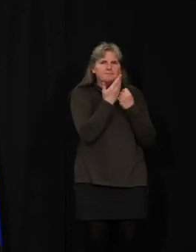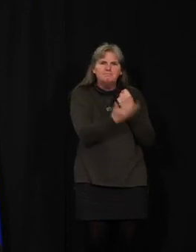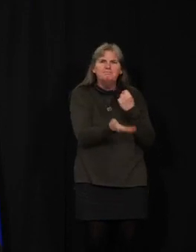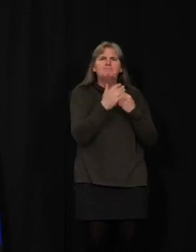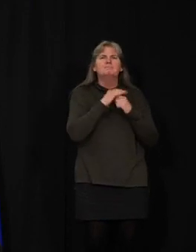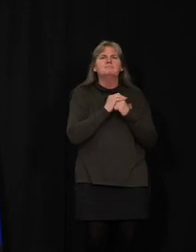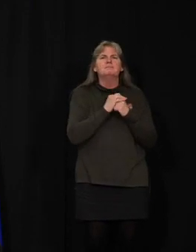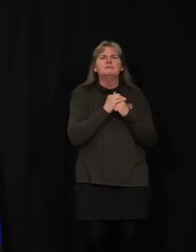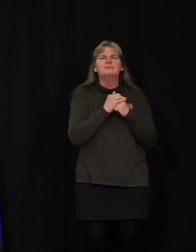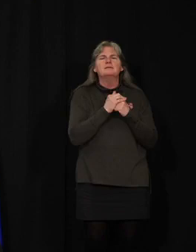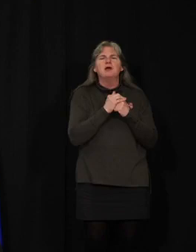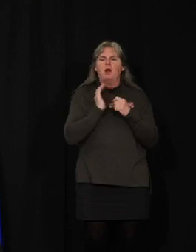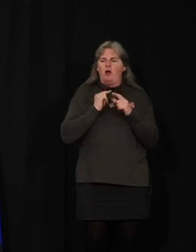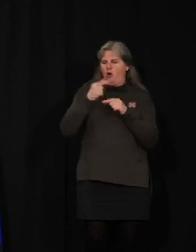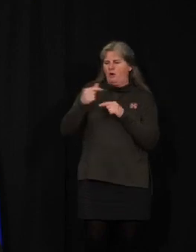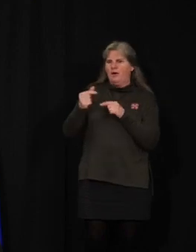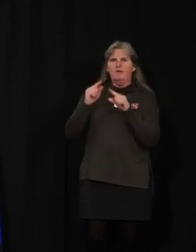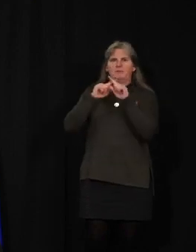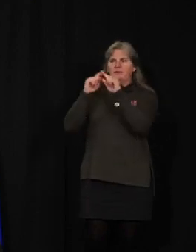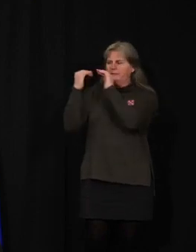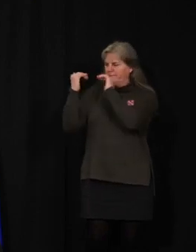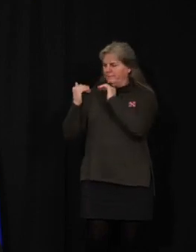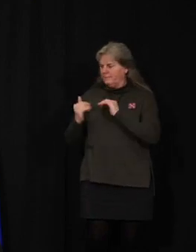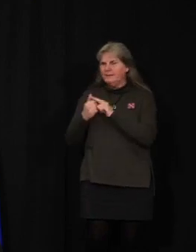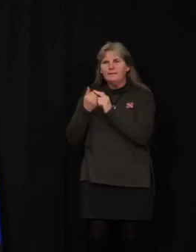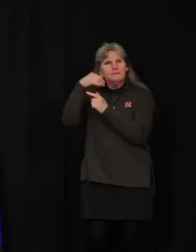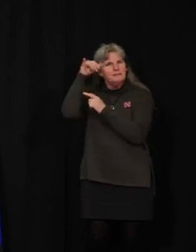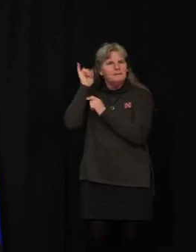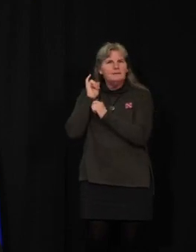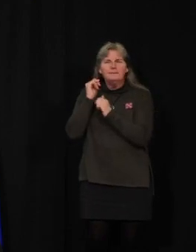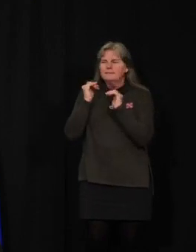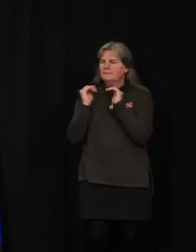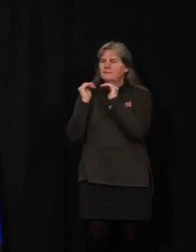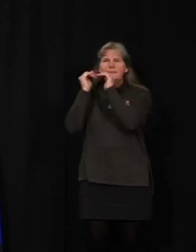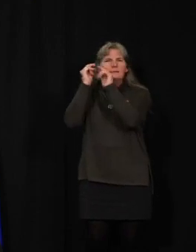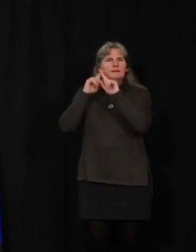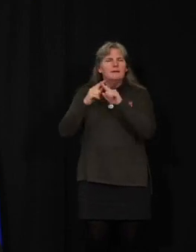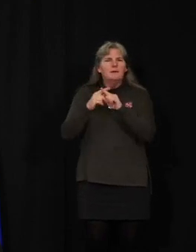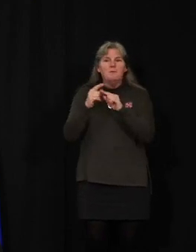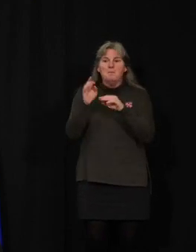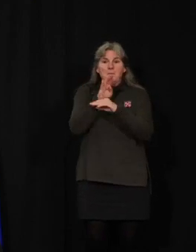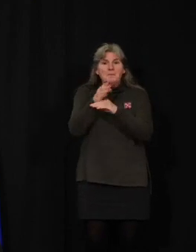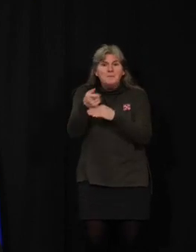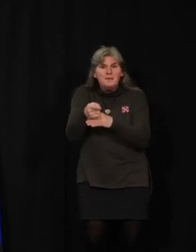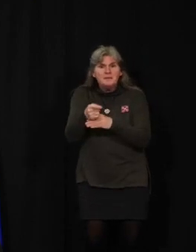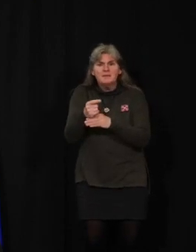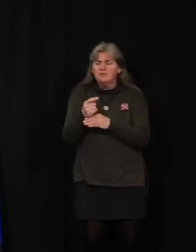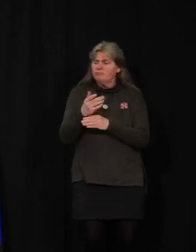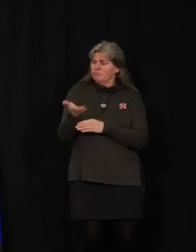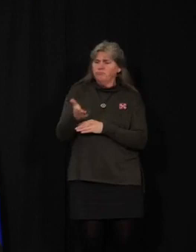levels of government in the territory, by businesses who voluntarily closed or who have